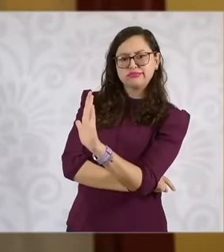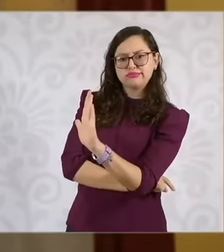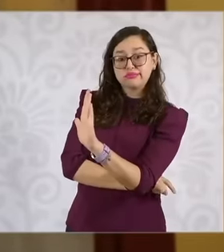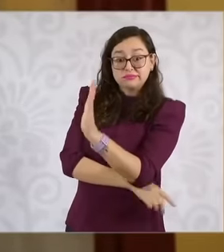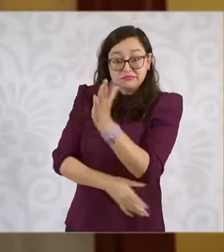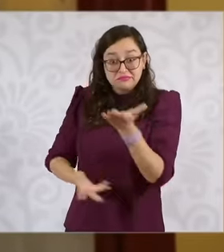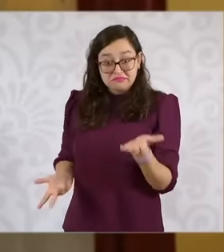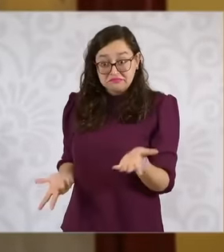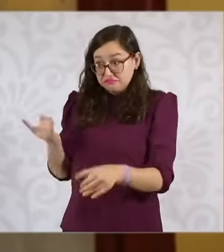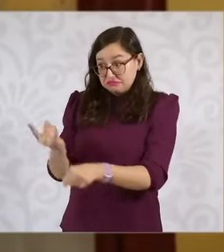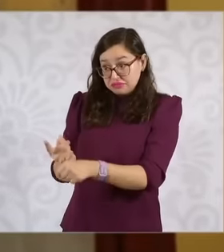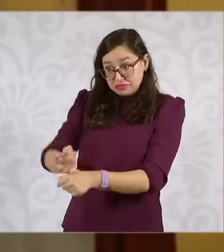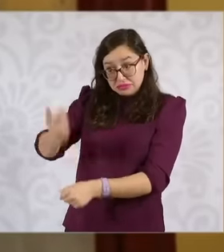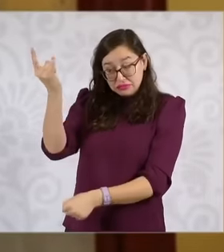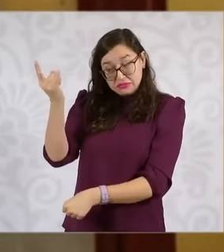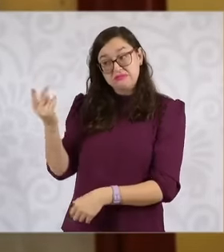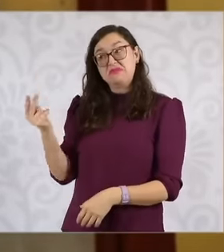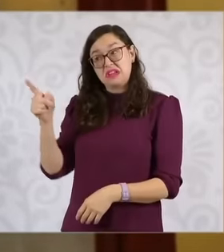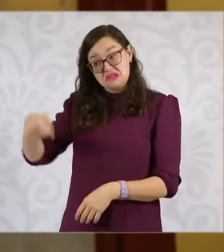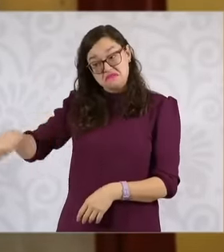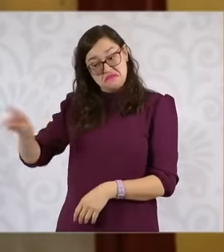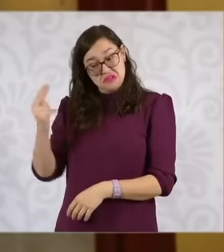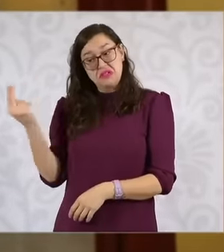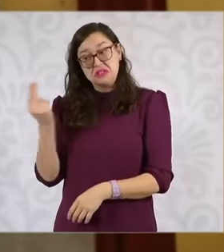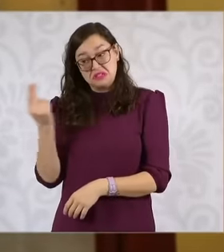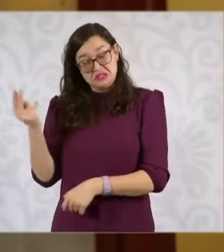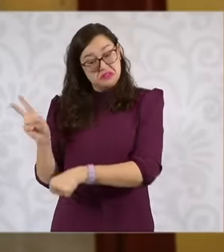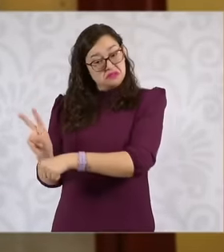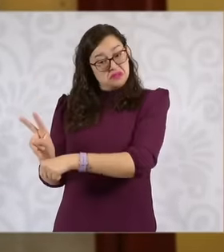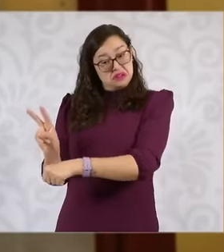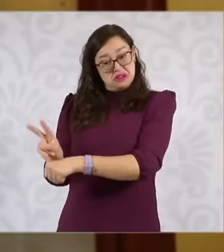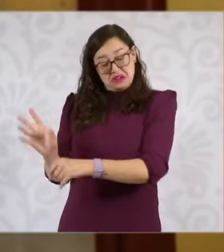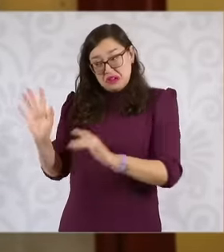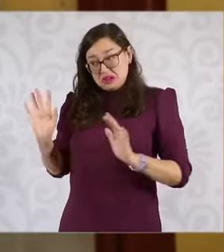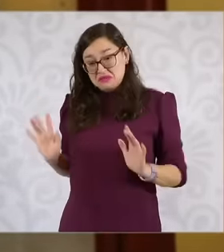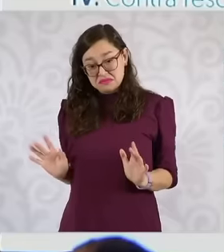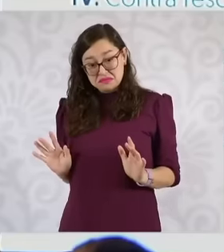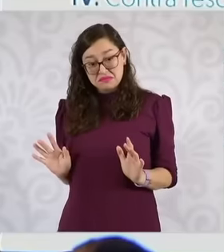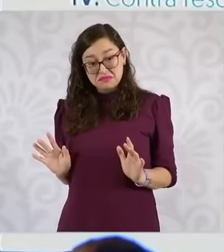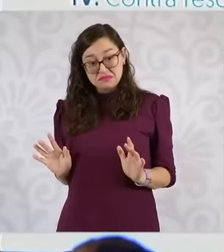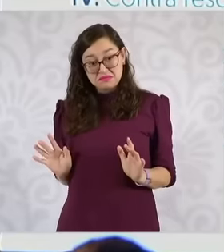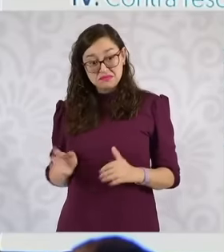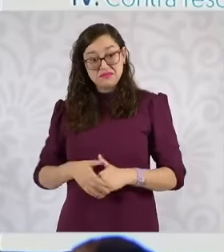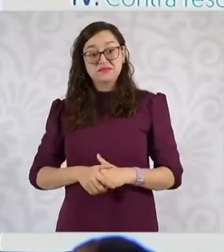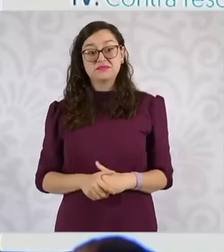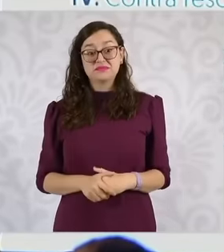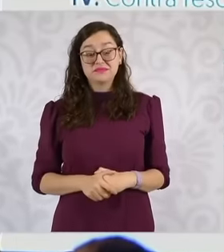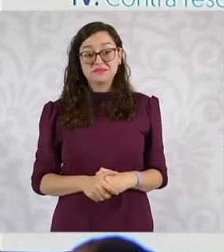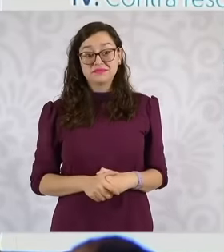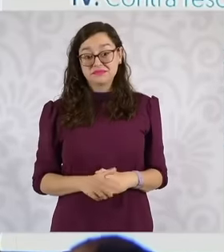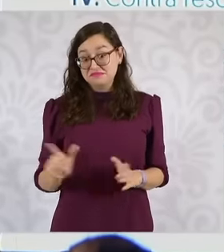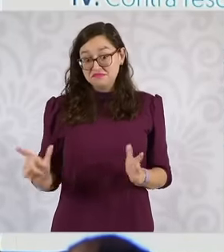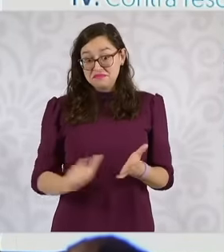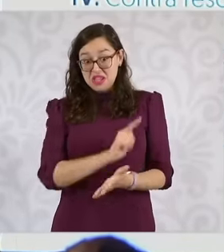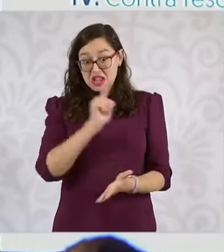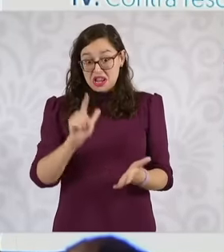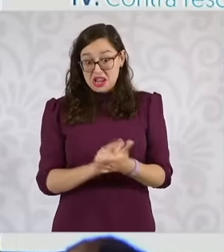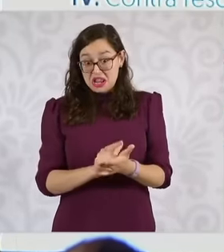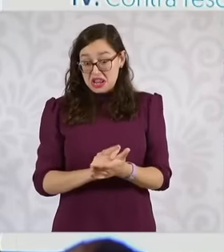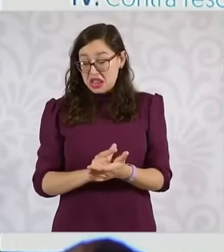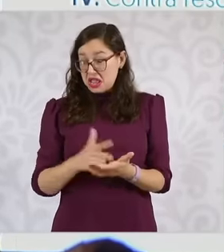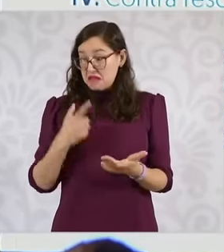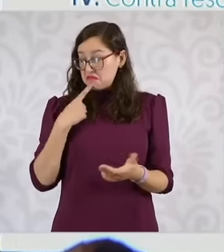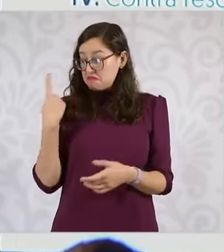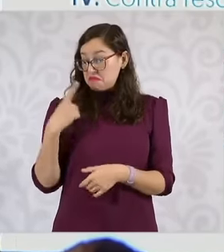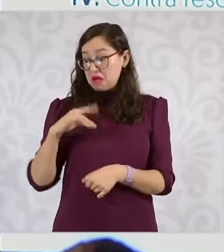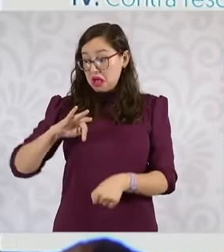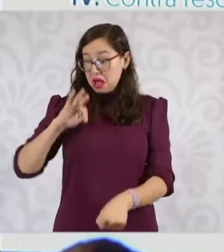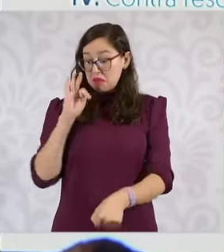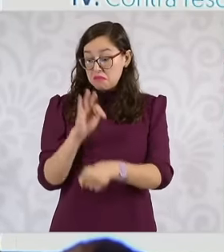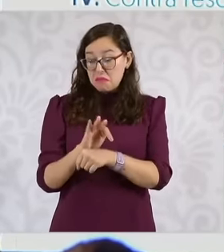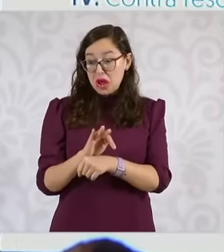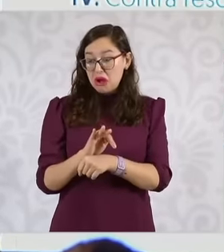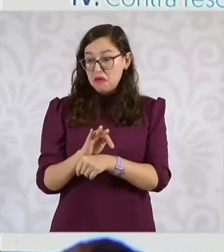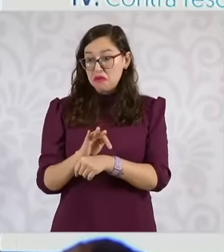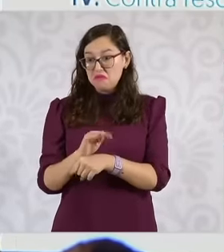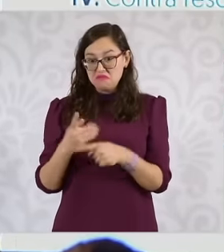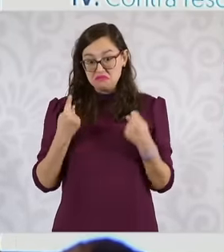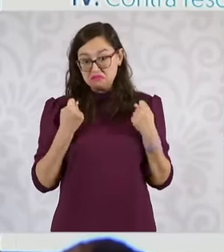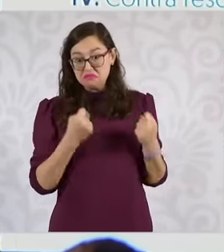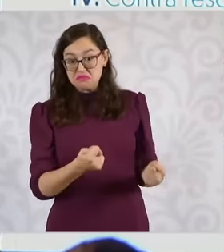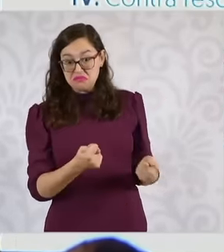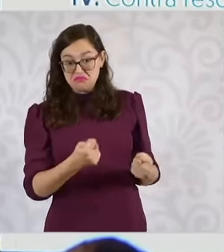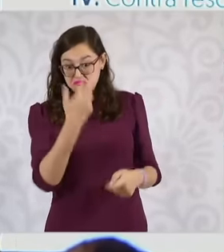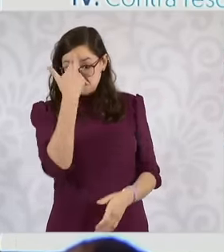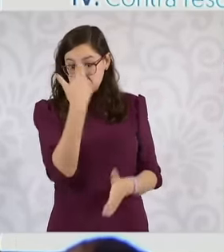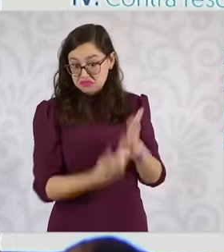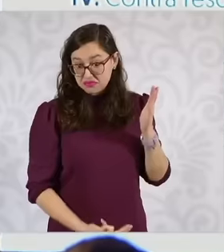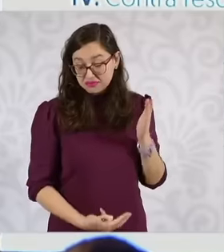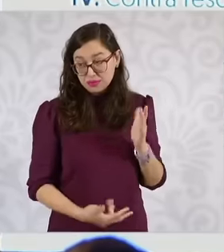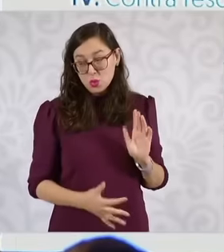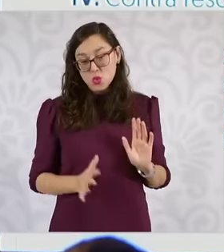and yet a resolution of a suspension is being made, any citizen can